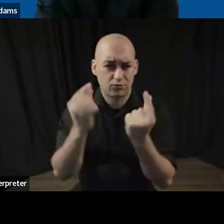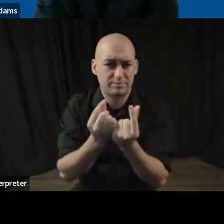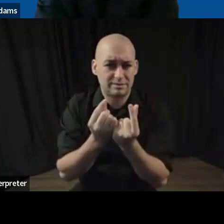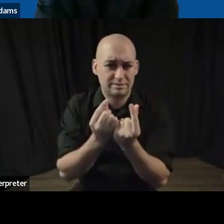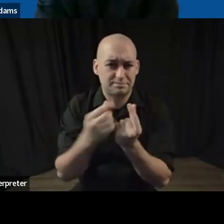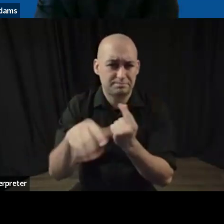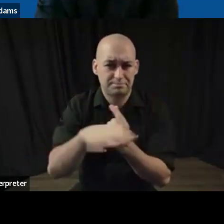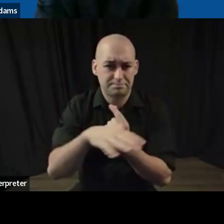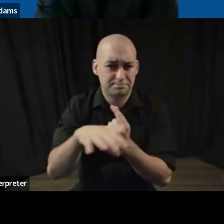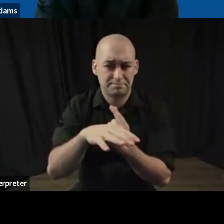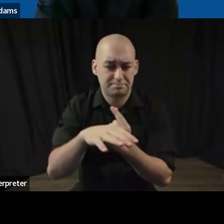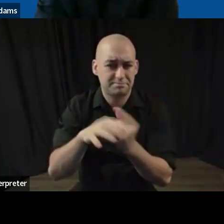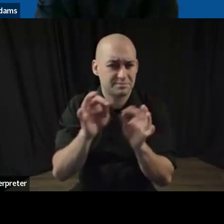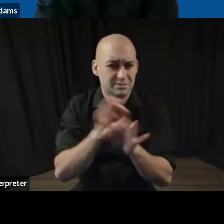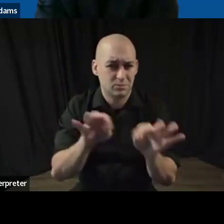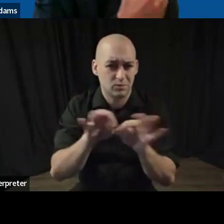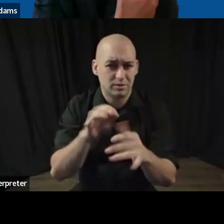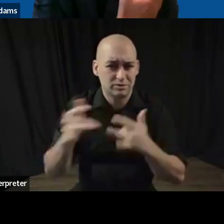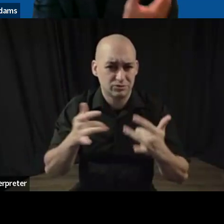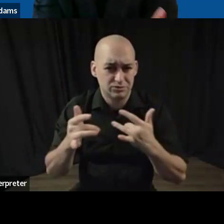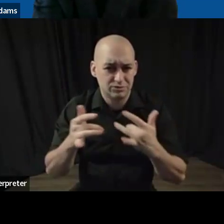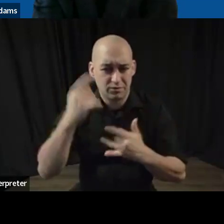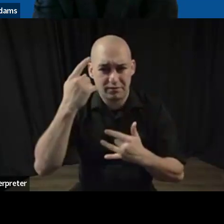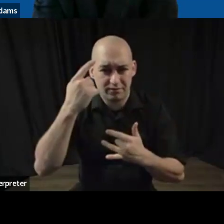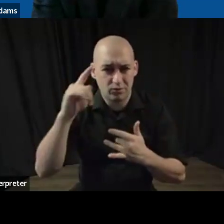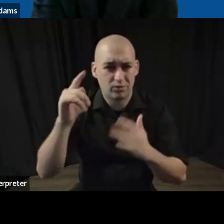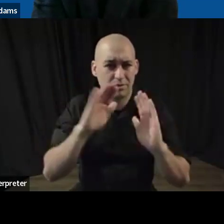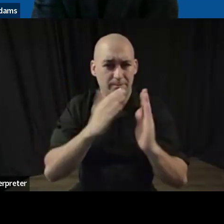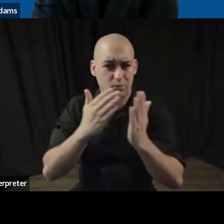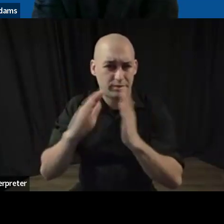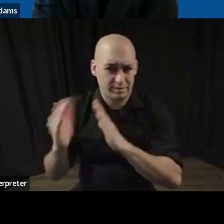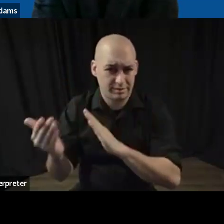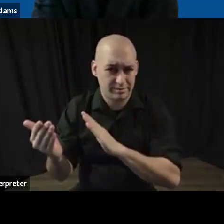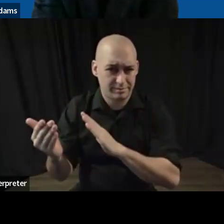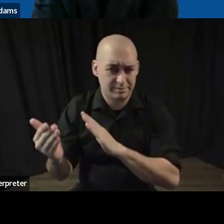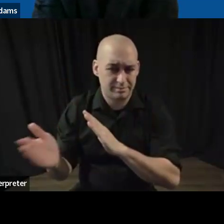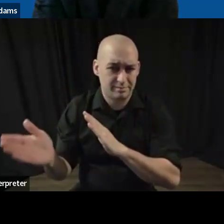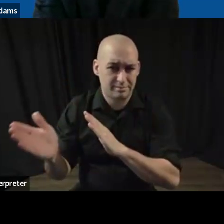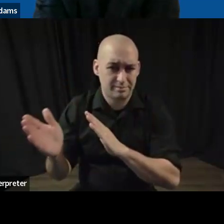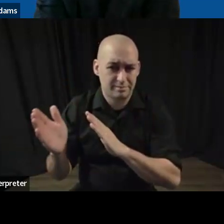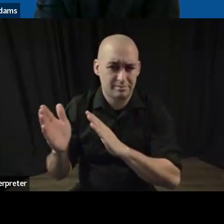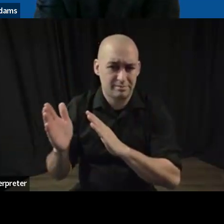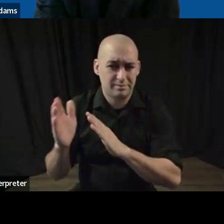are of key concern for communities and definitely key concern for the State, and that there's a lot